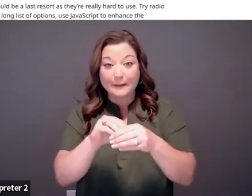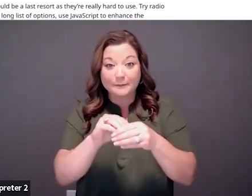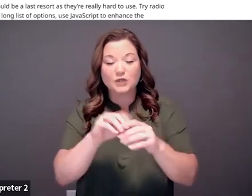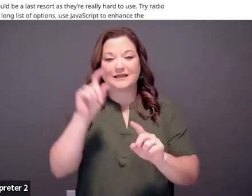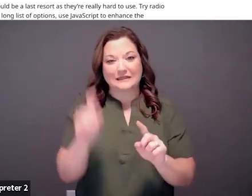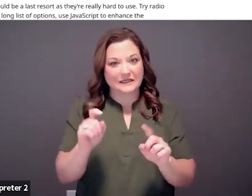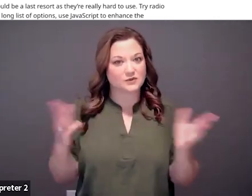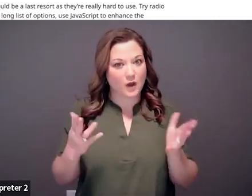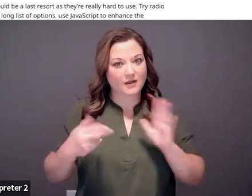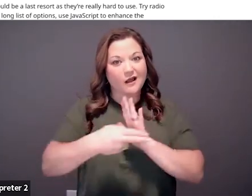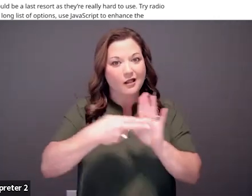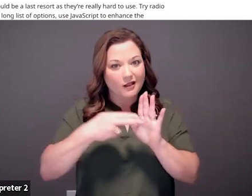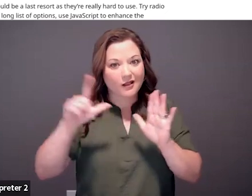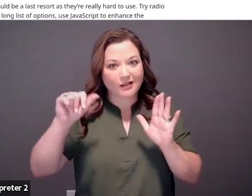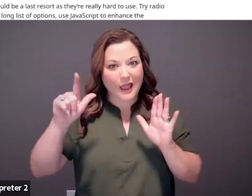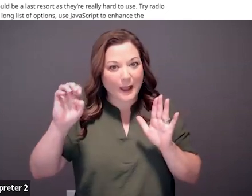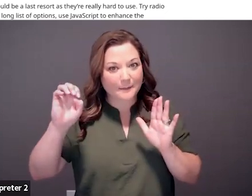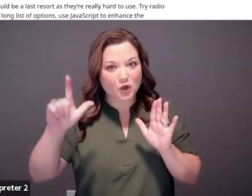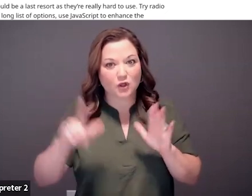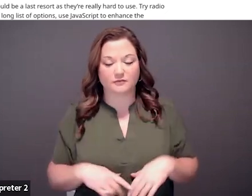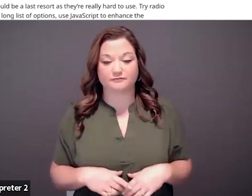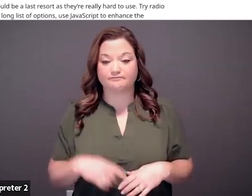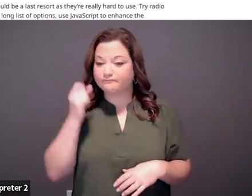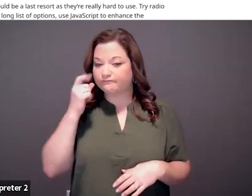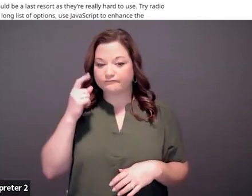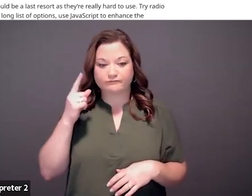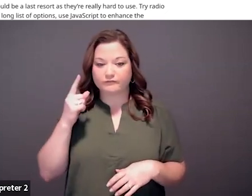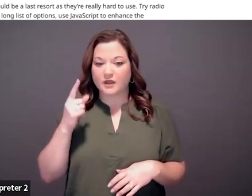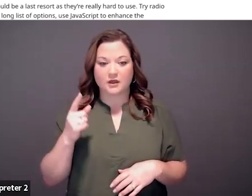Do not wrap inputs in labels, put labels above the input.